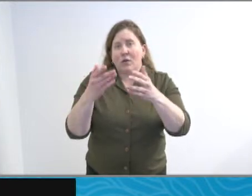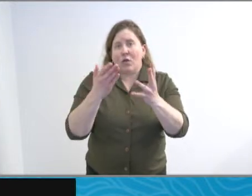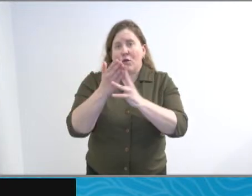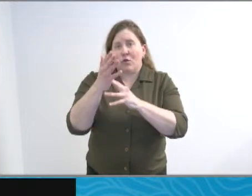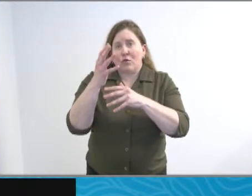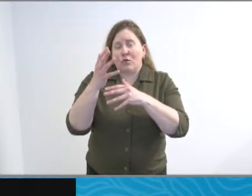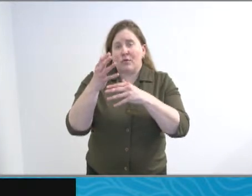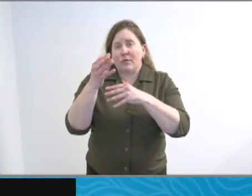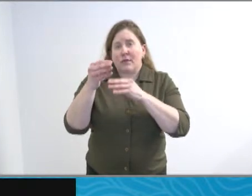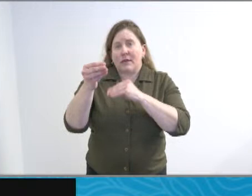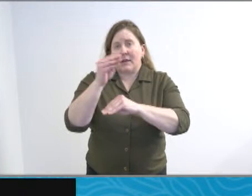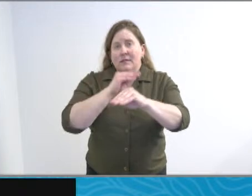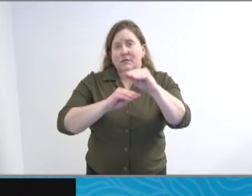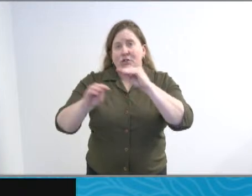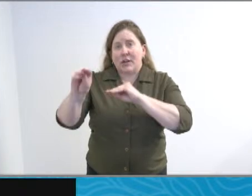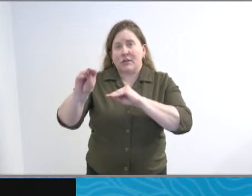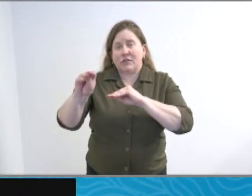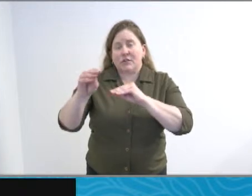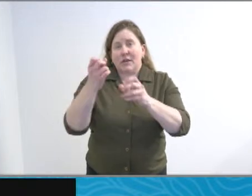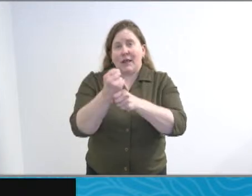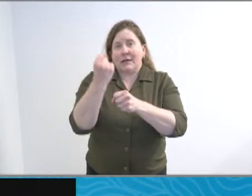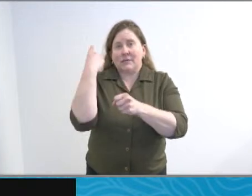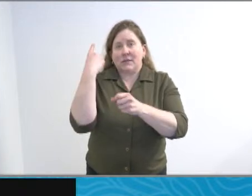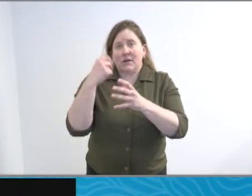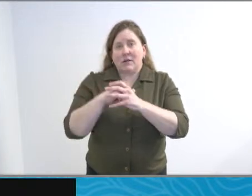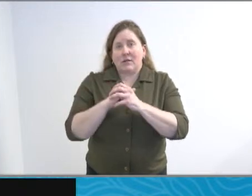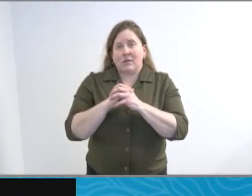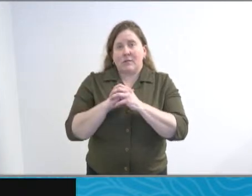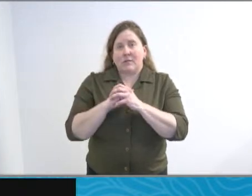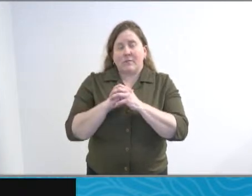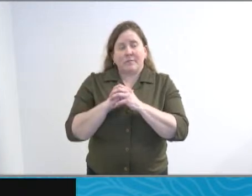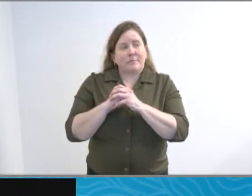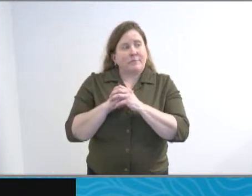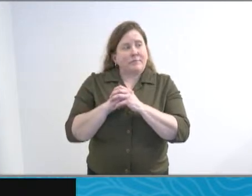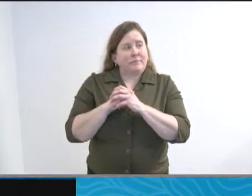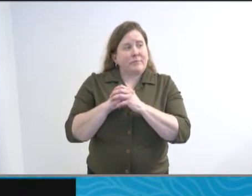So during phase one, we had what we would be calling the,